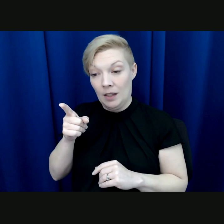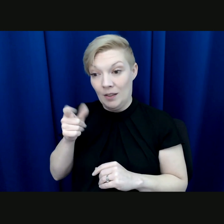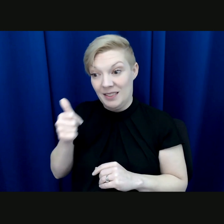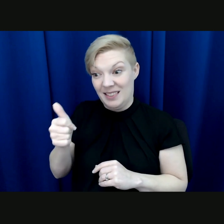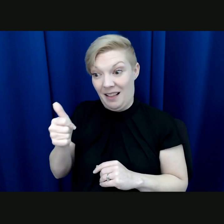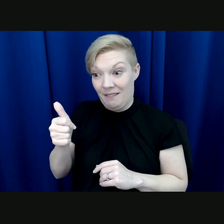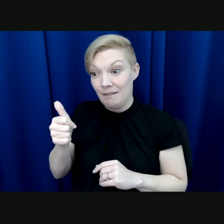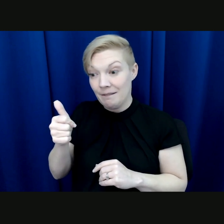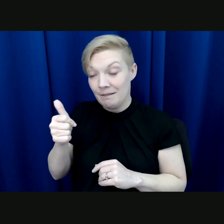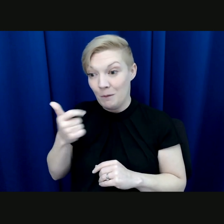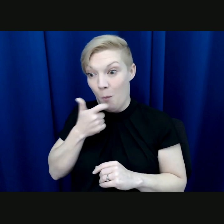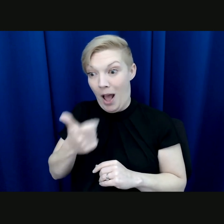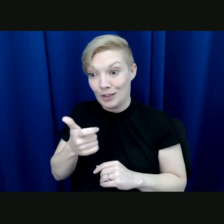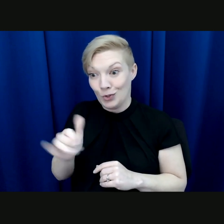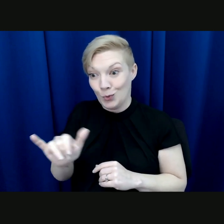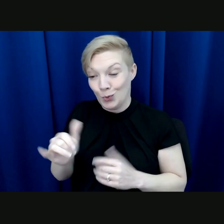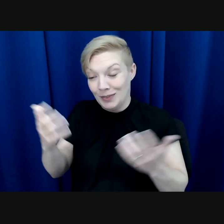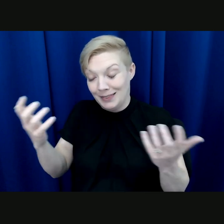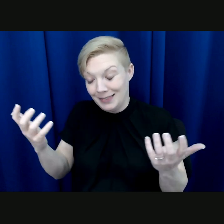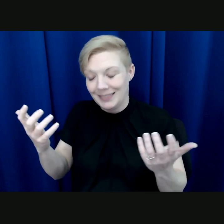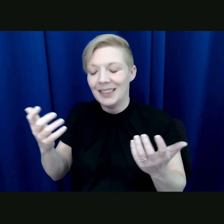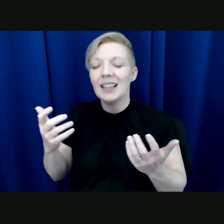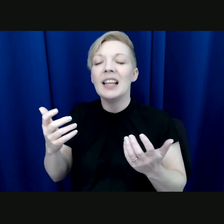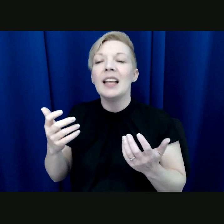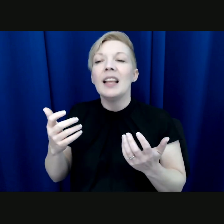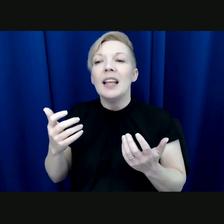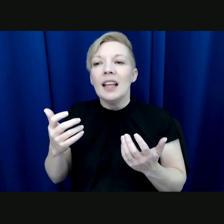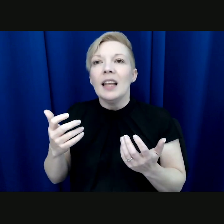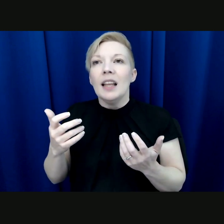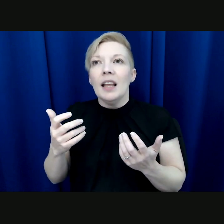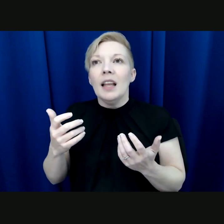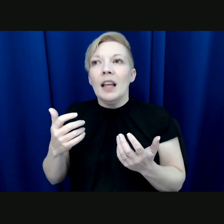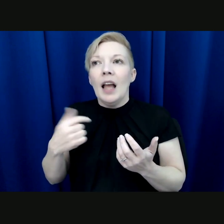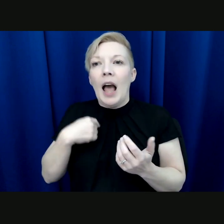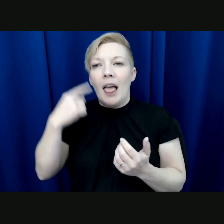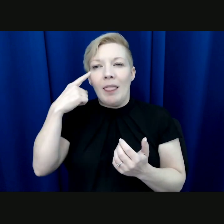But I do think I do think that we straddle both worlds.